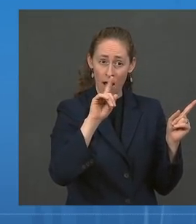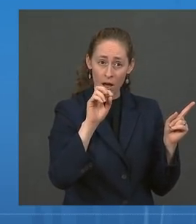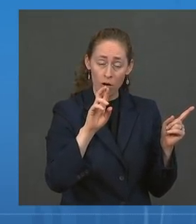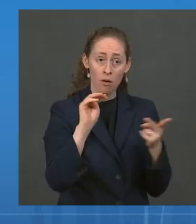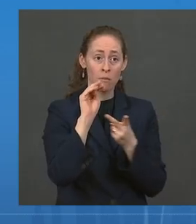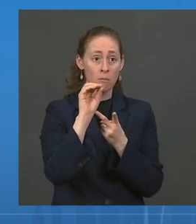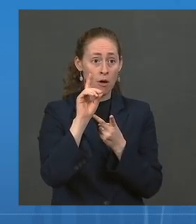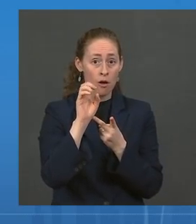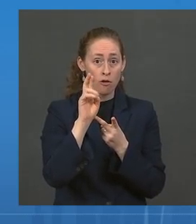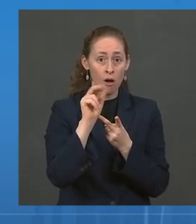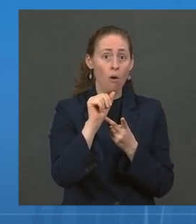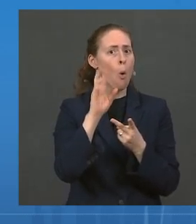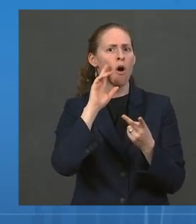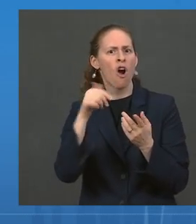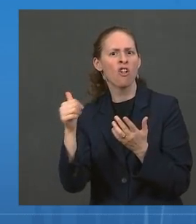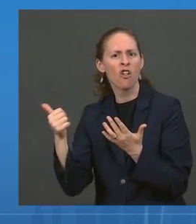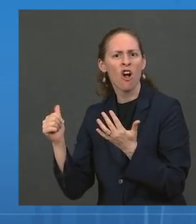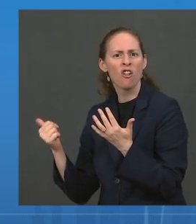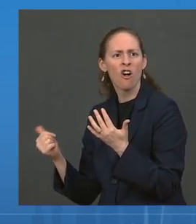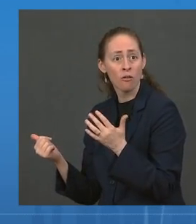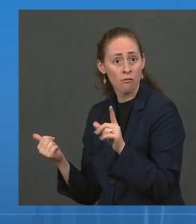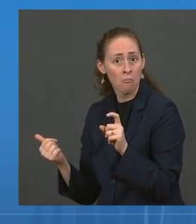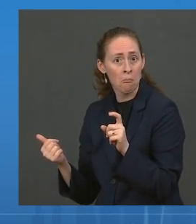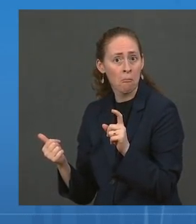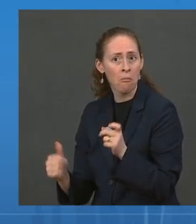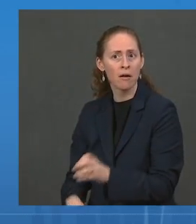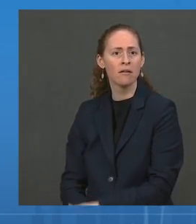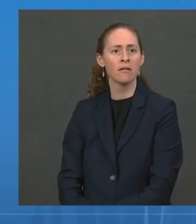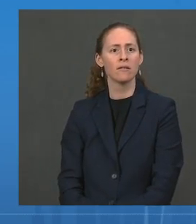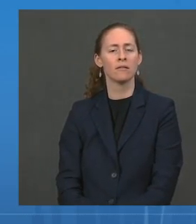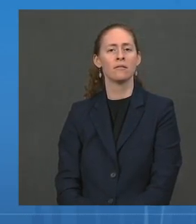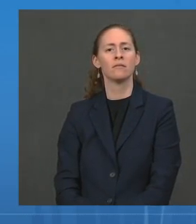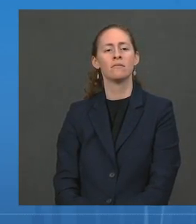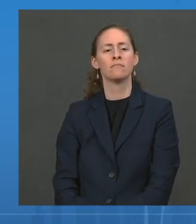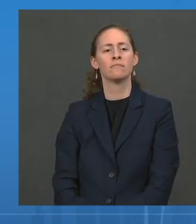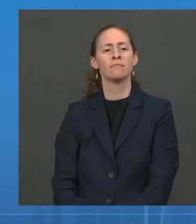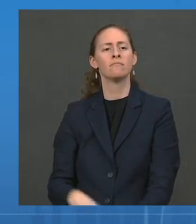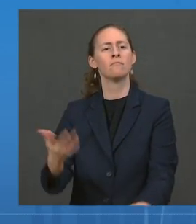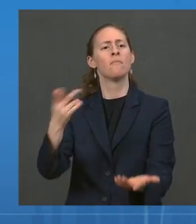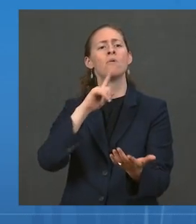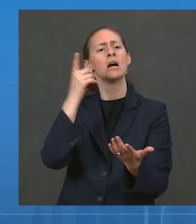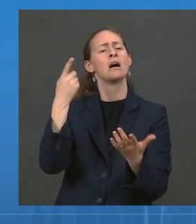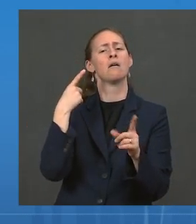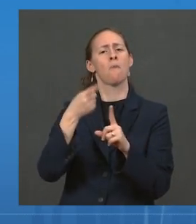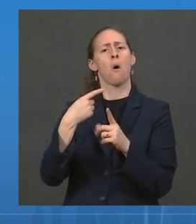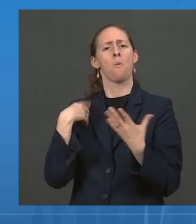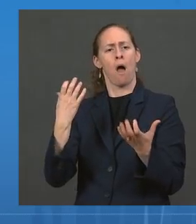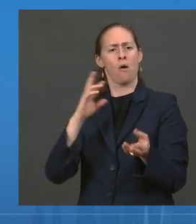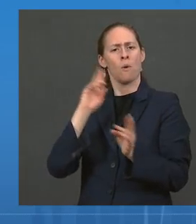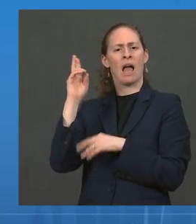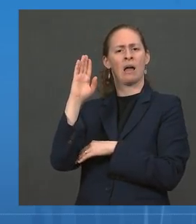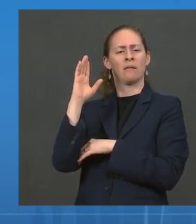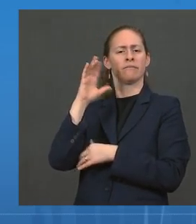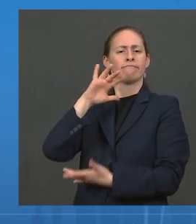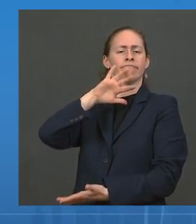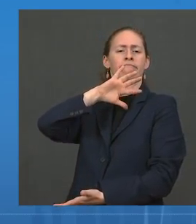Mr. Zients: Well, we do want to create the capability to have a billion doses of mRNA vaccine produced.